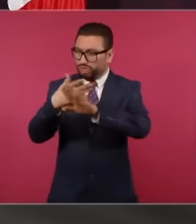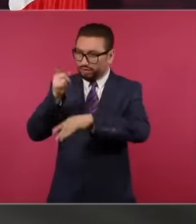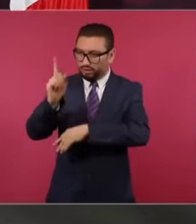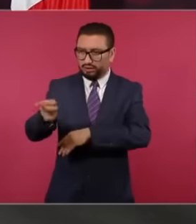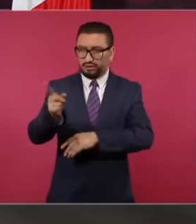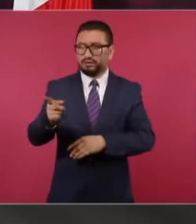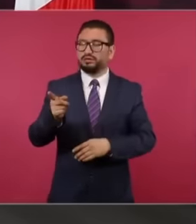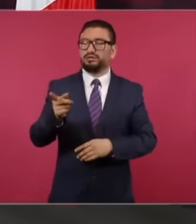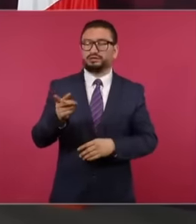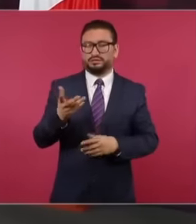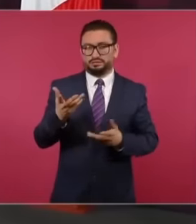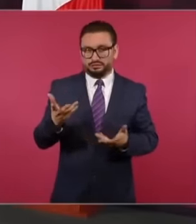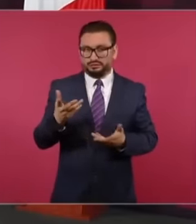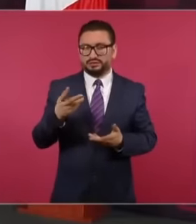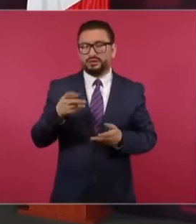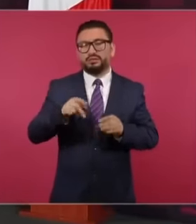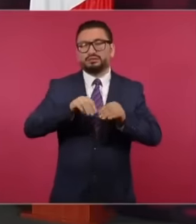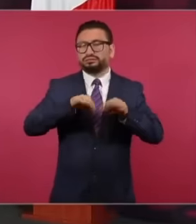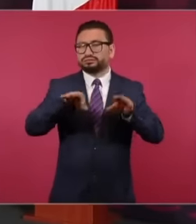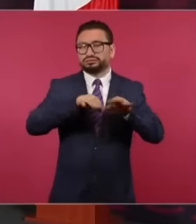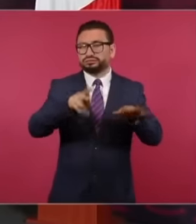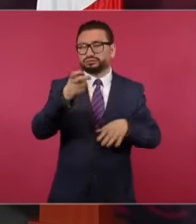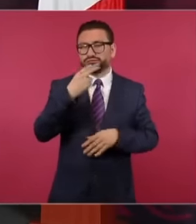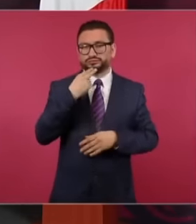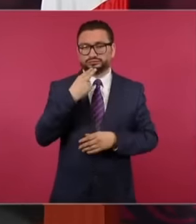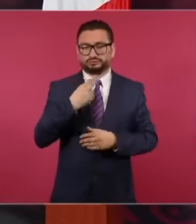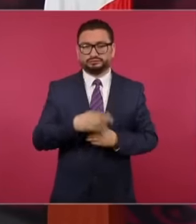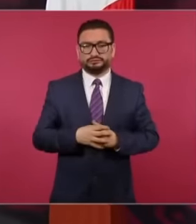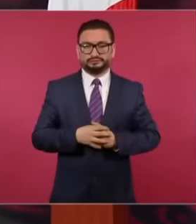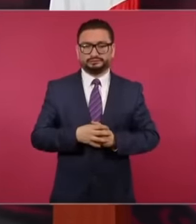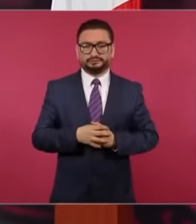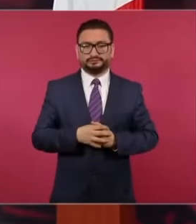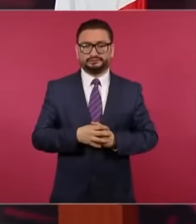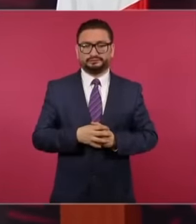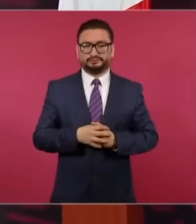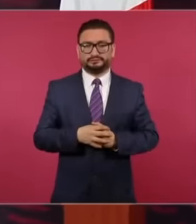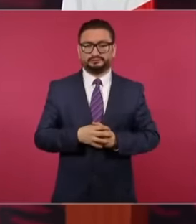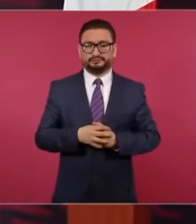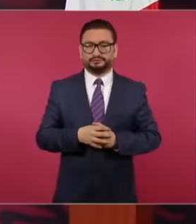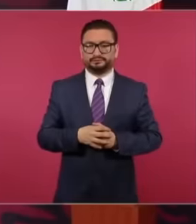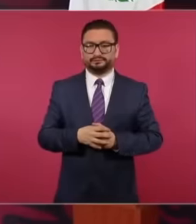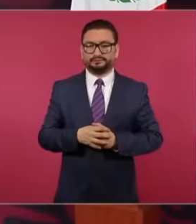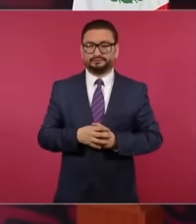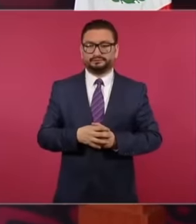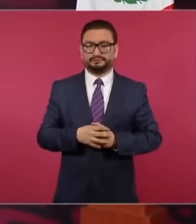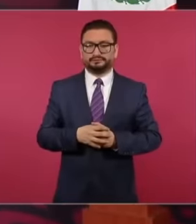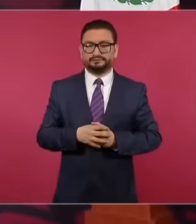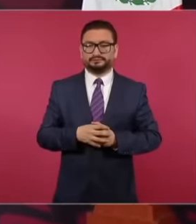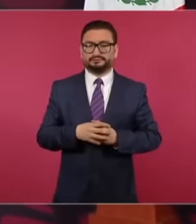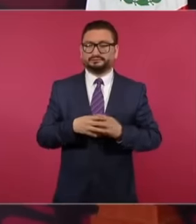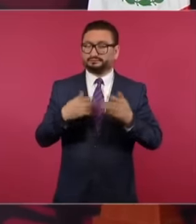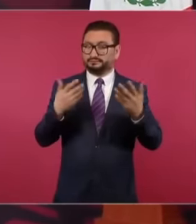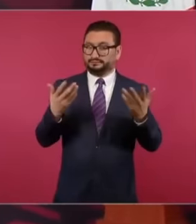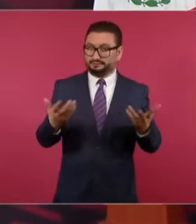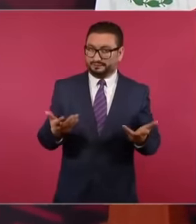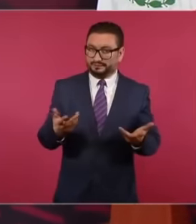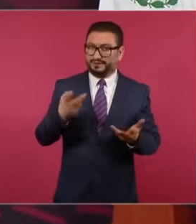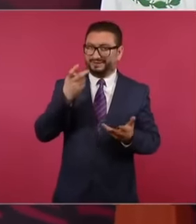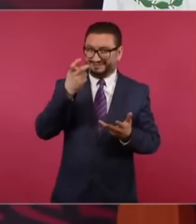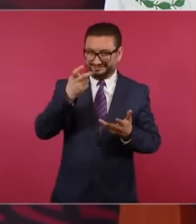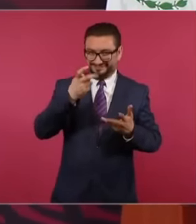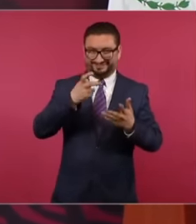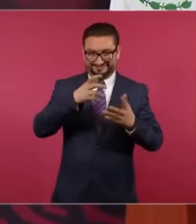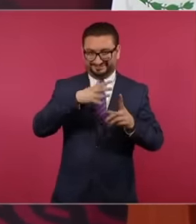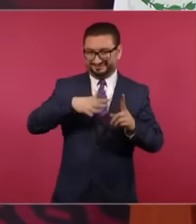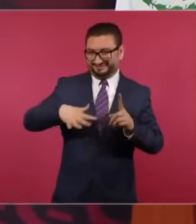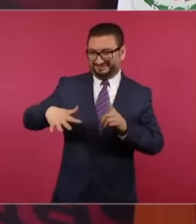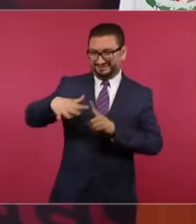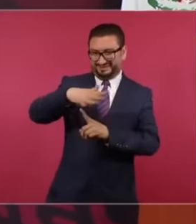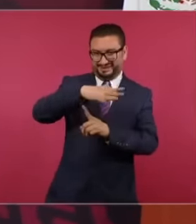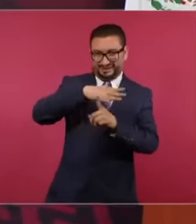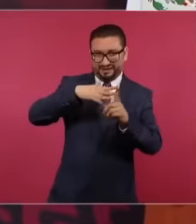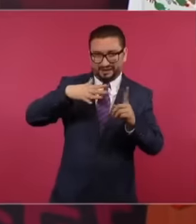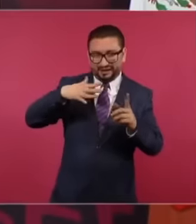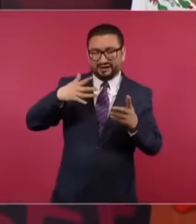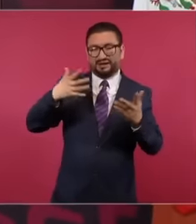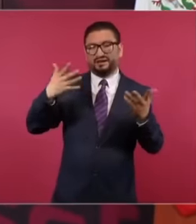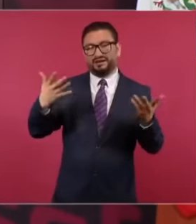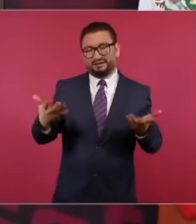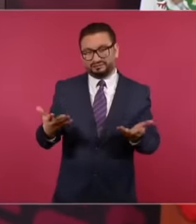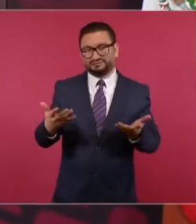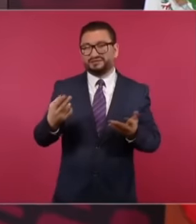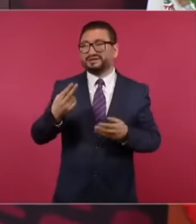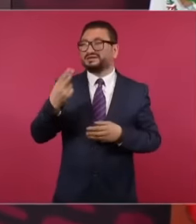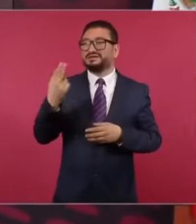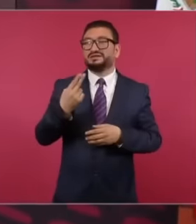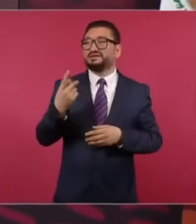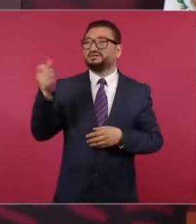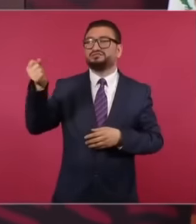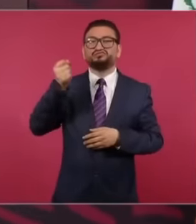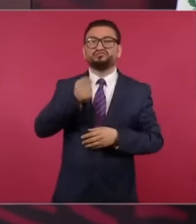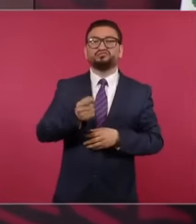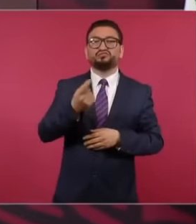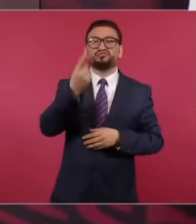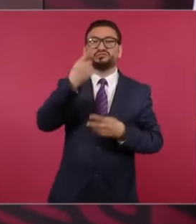blackmail so in that scheme they need a blackmail professional